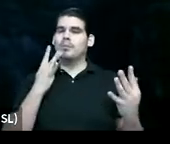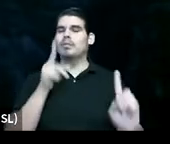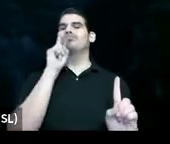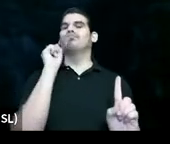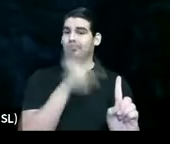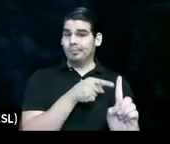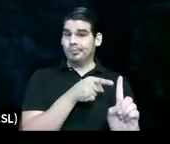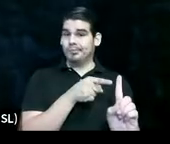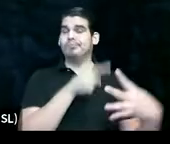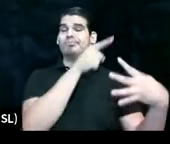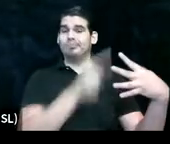when it hits the floor. Maybe when it's passed.